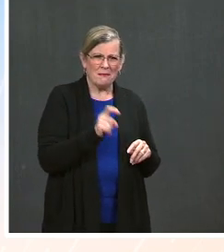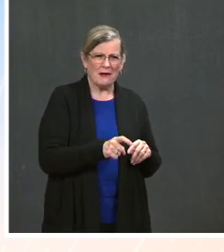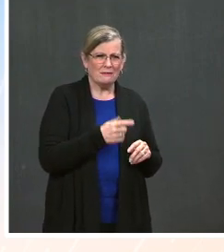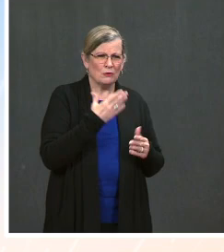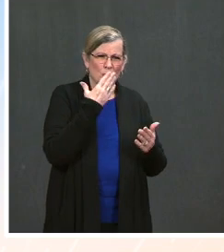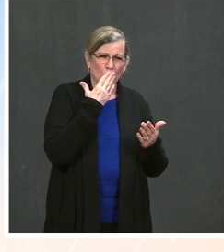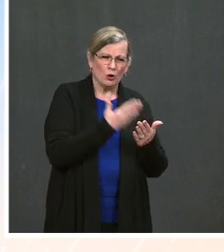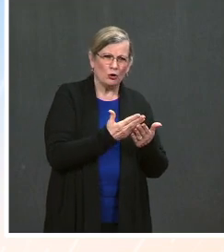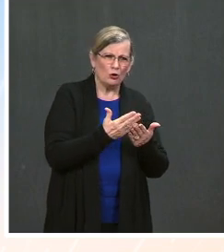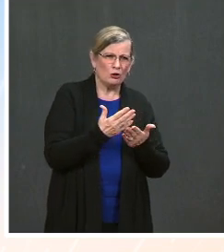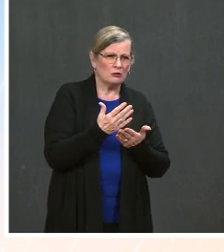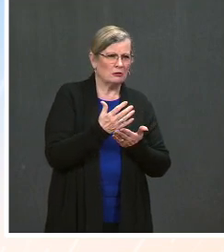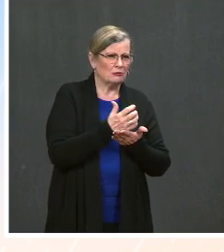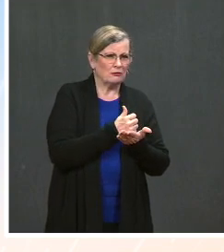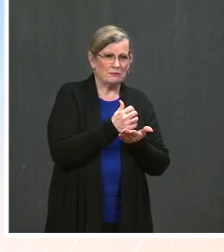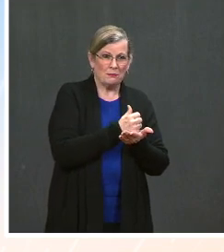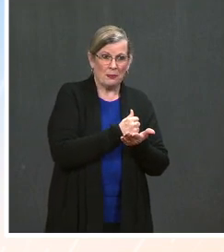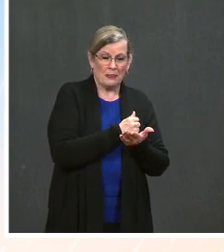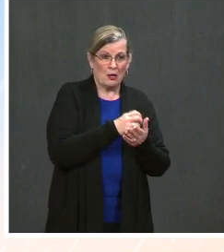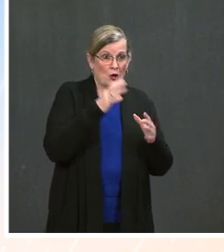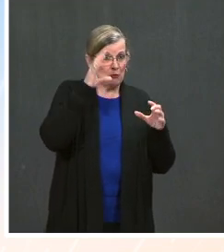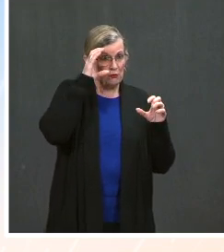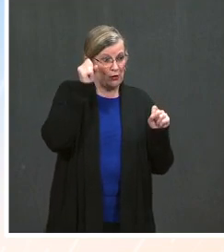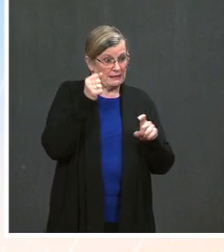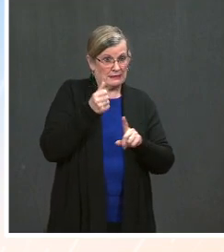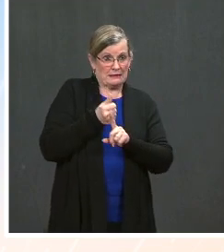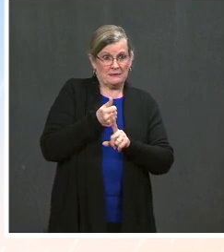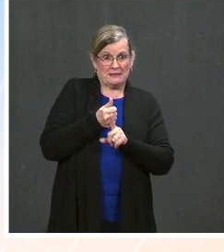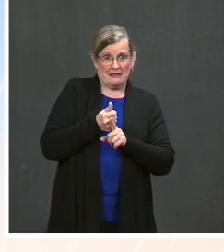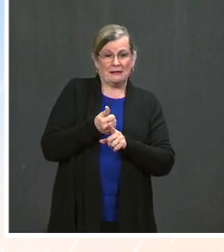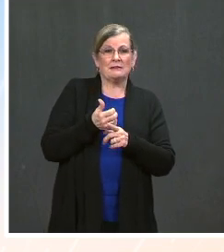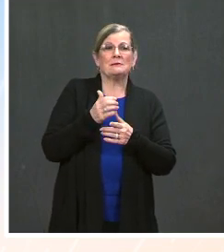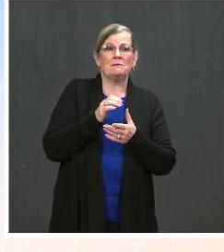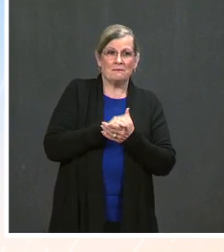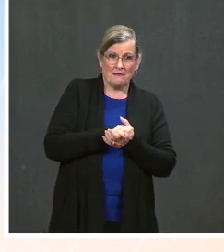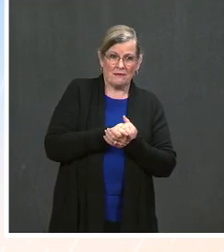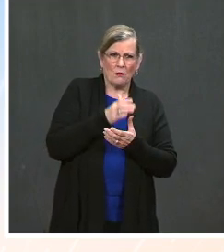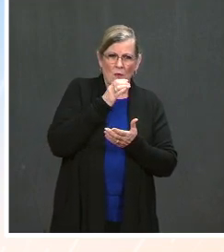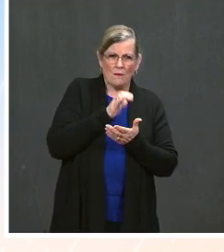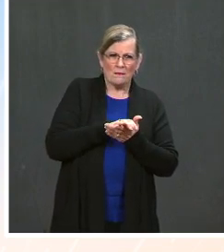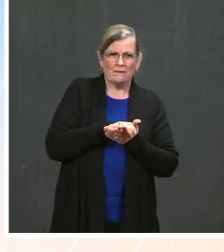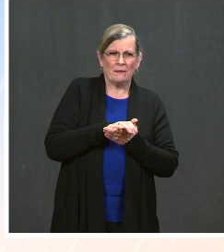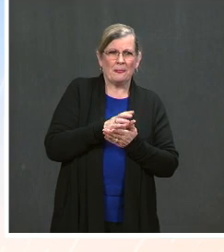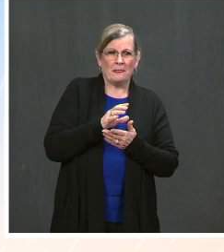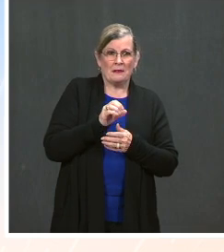I believe in collective bargaining; the President believes in collective bargaining. So, certainly support having higher wages there.